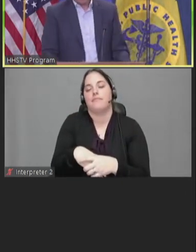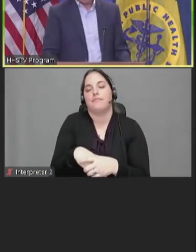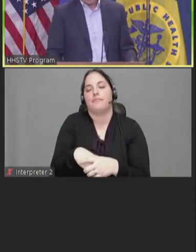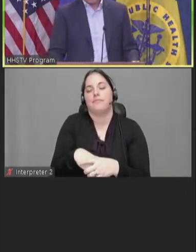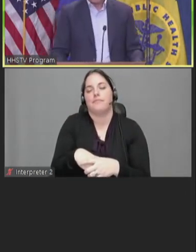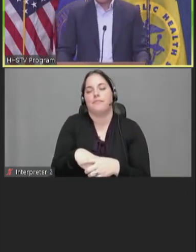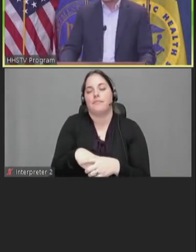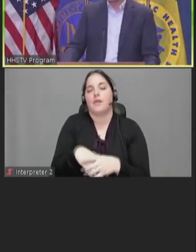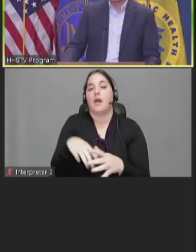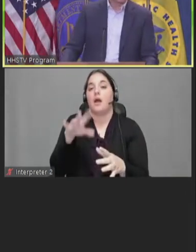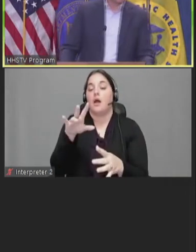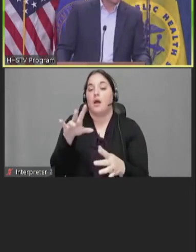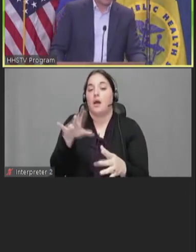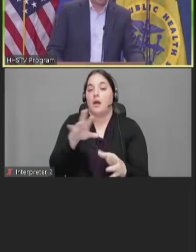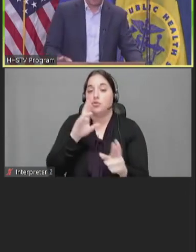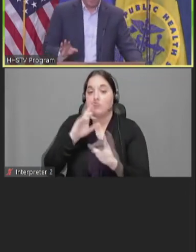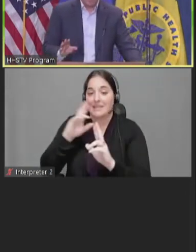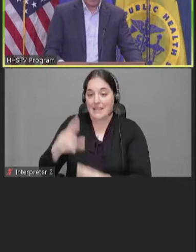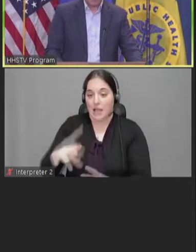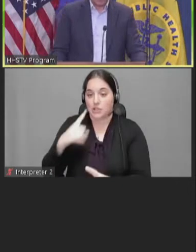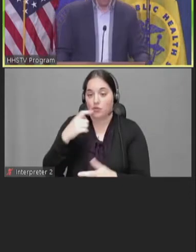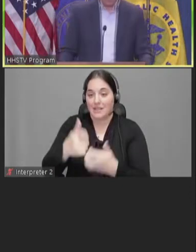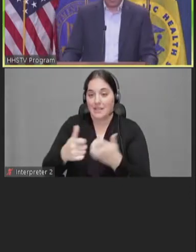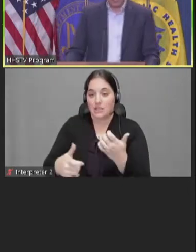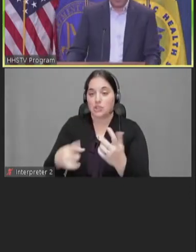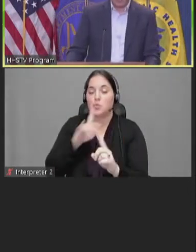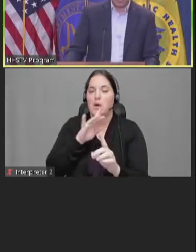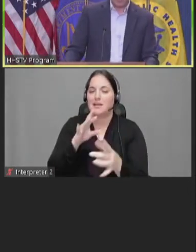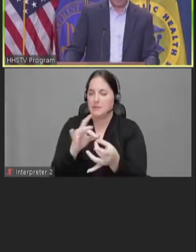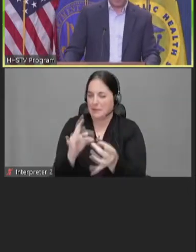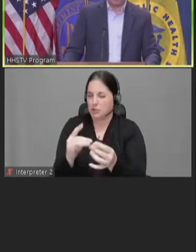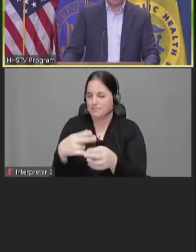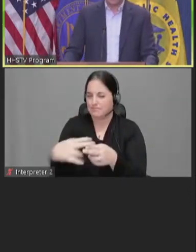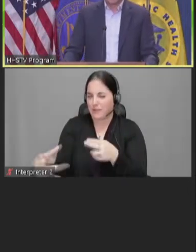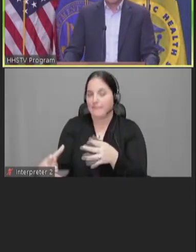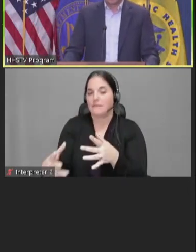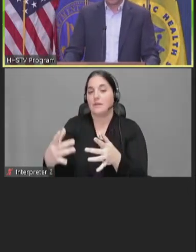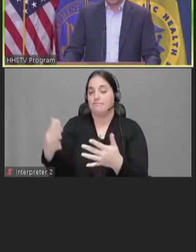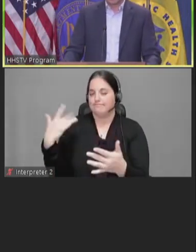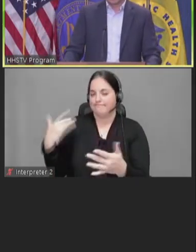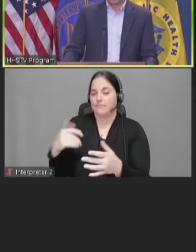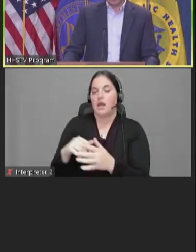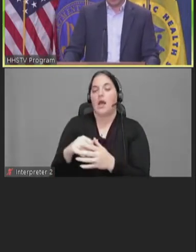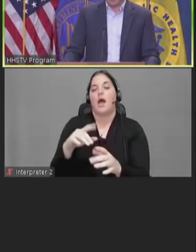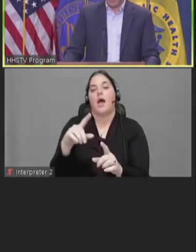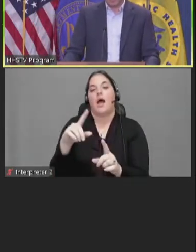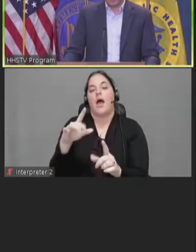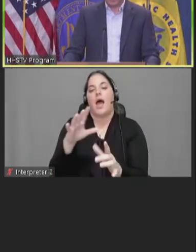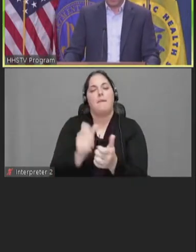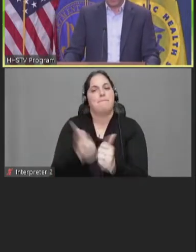Reactogenicity was mentioned briefly earlier today and so, you know, a lot of times when